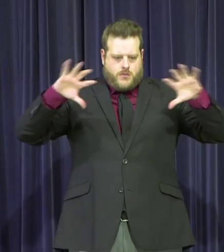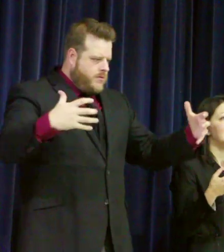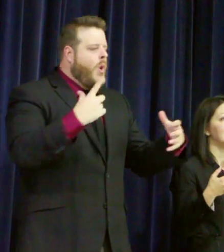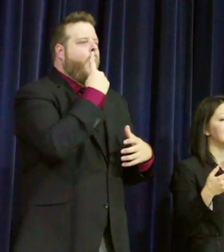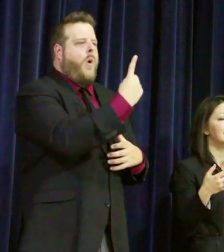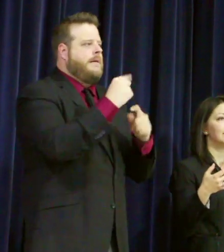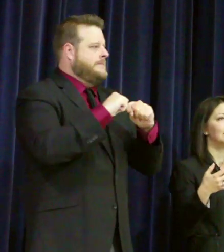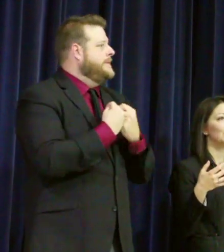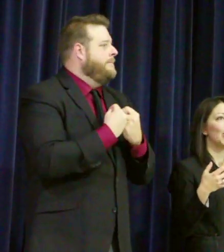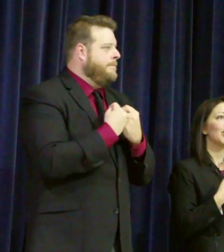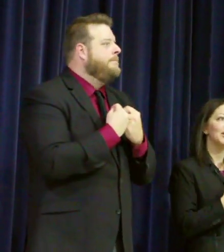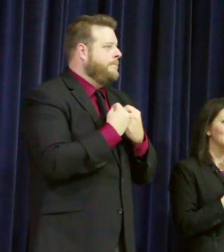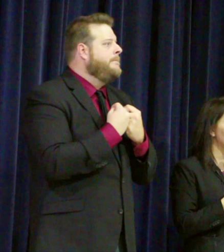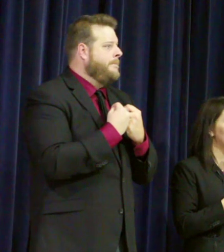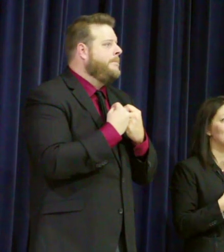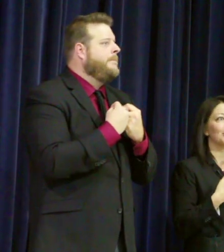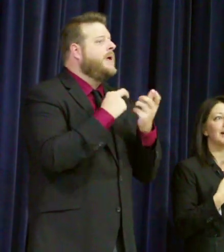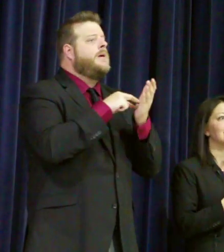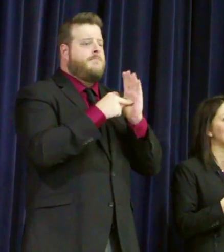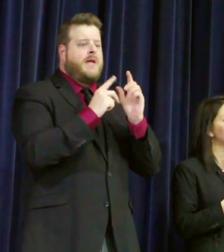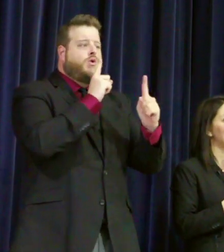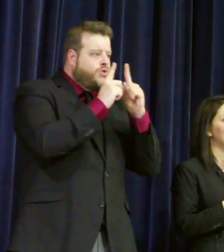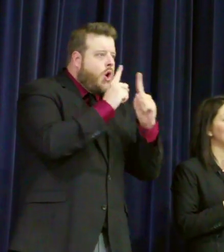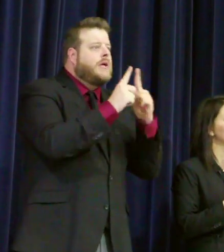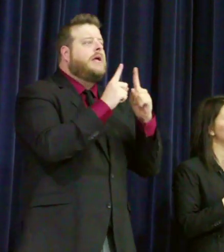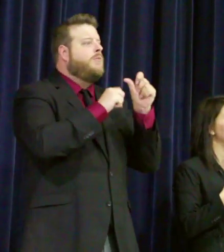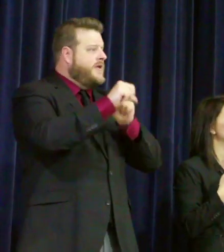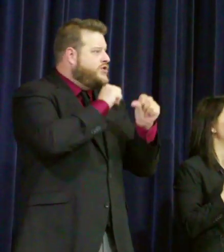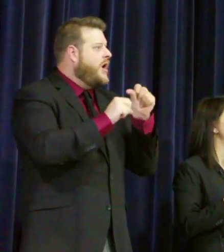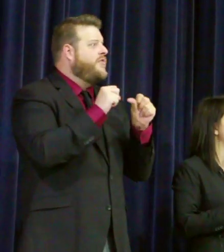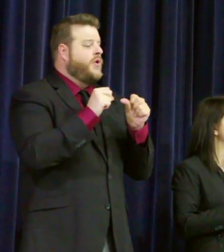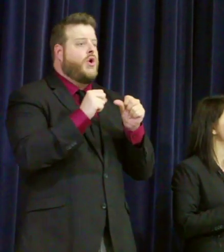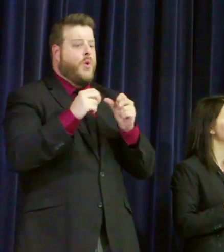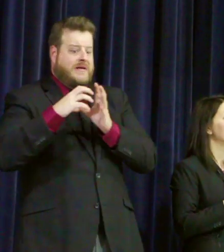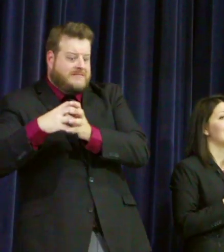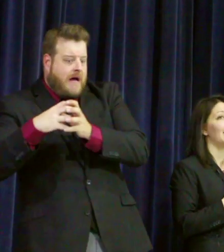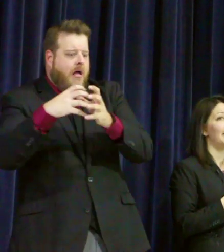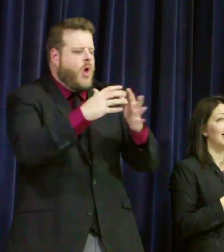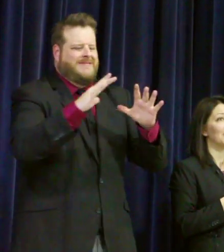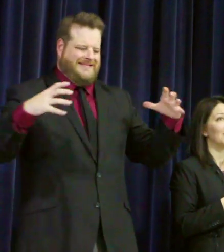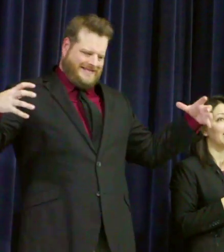And that means talking to each other, breaking down those silos, being transparent about